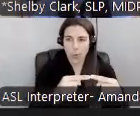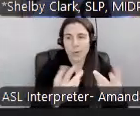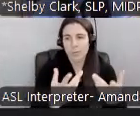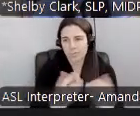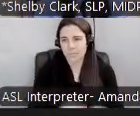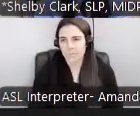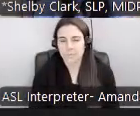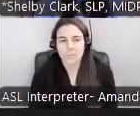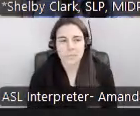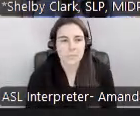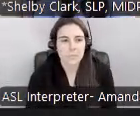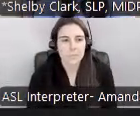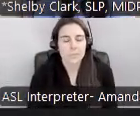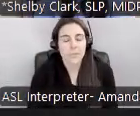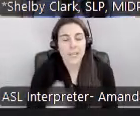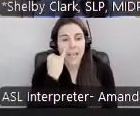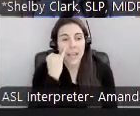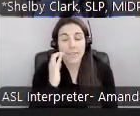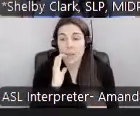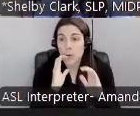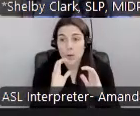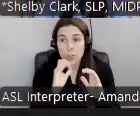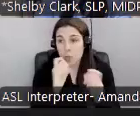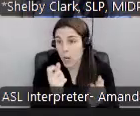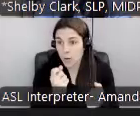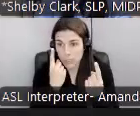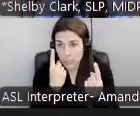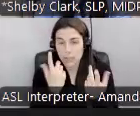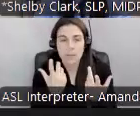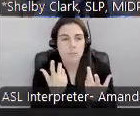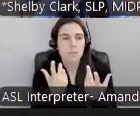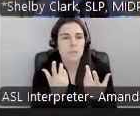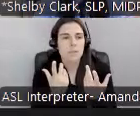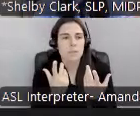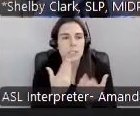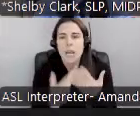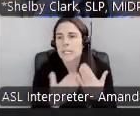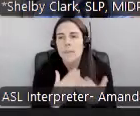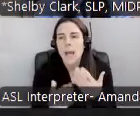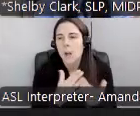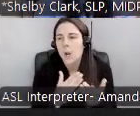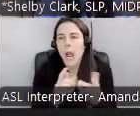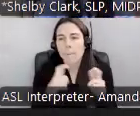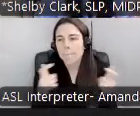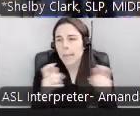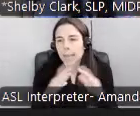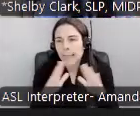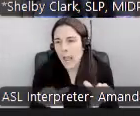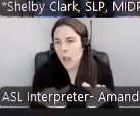If communication isn't understood, it really doesn't matter how big the house is, that is how many words or signs